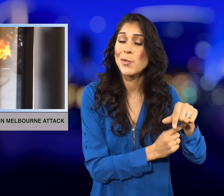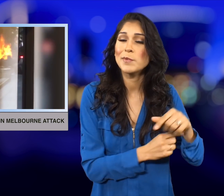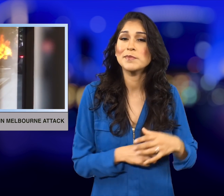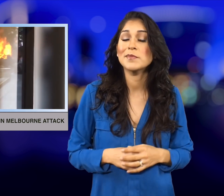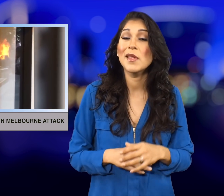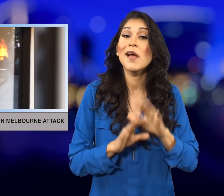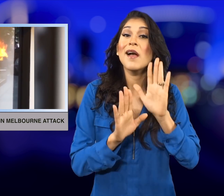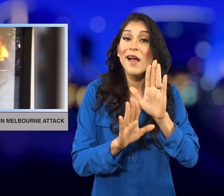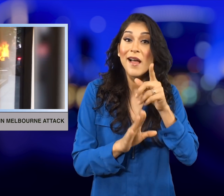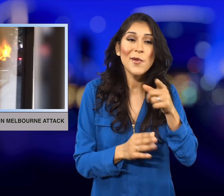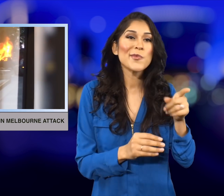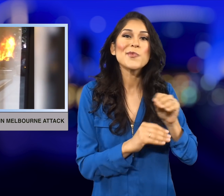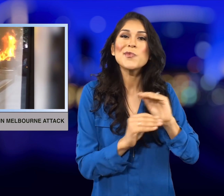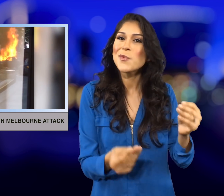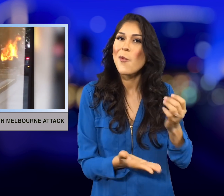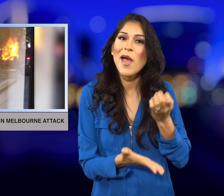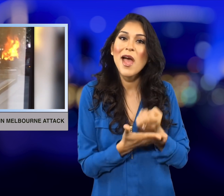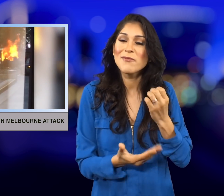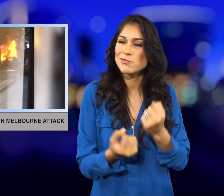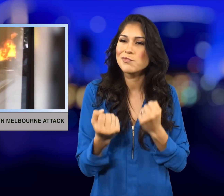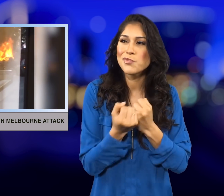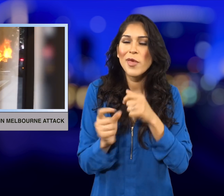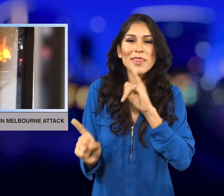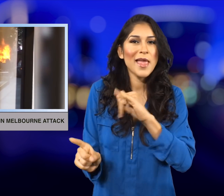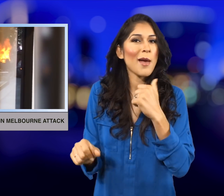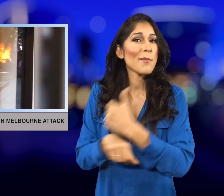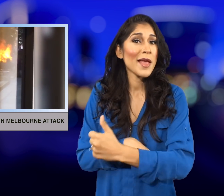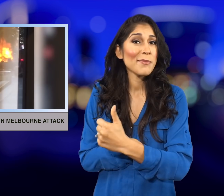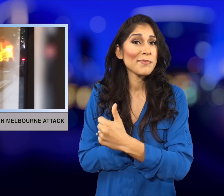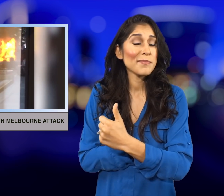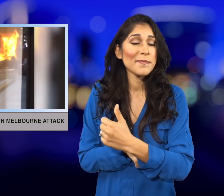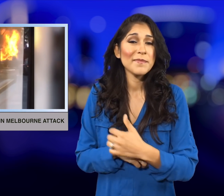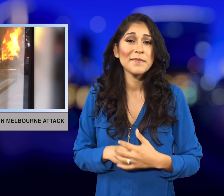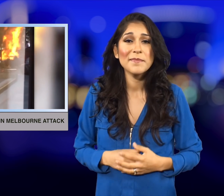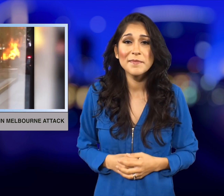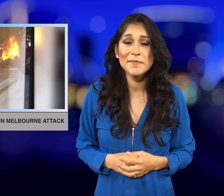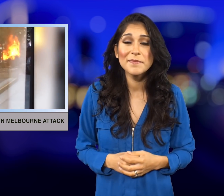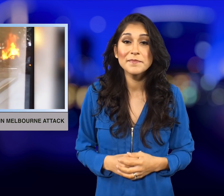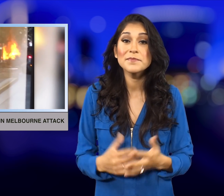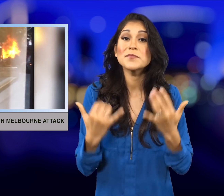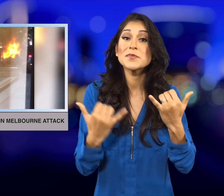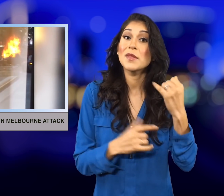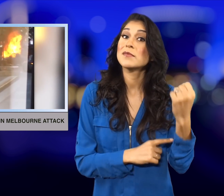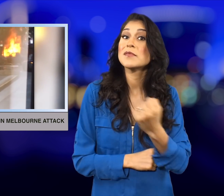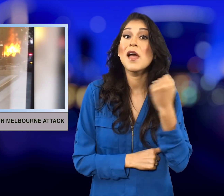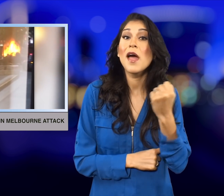However, there is no evidence to support that claim.